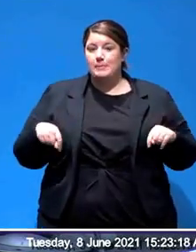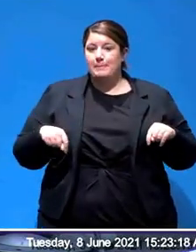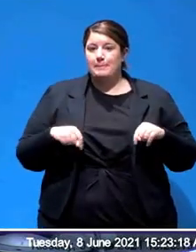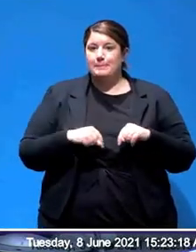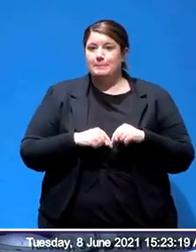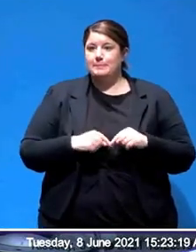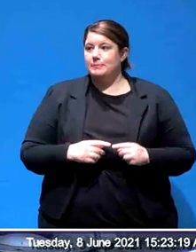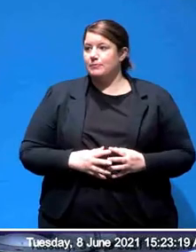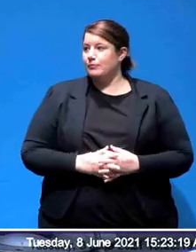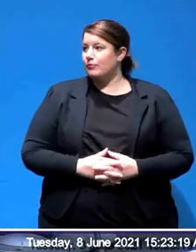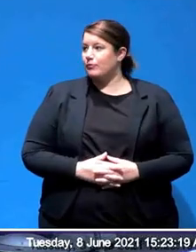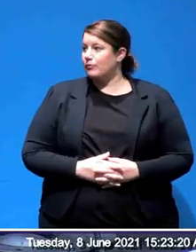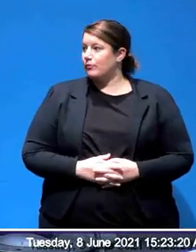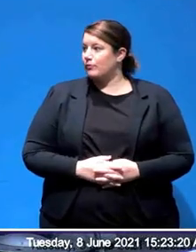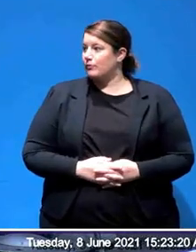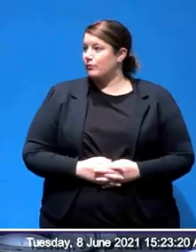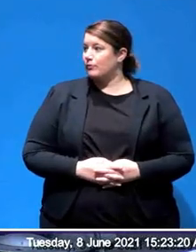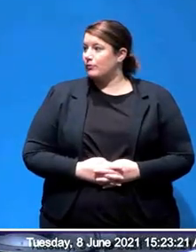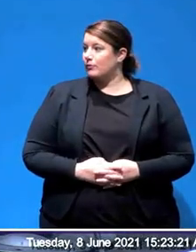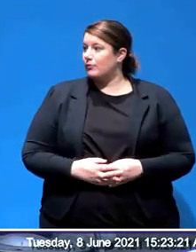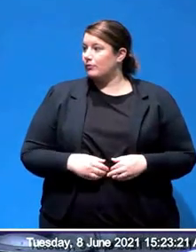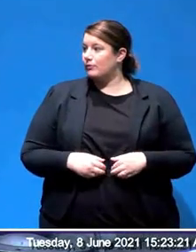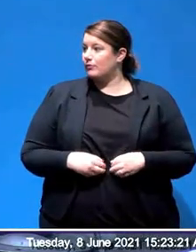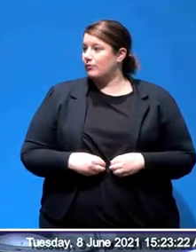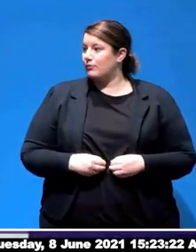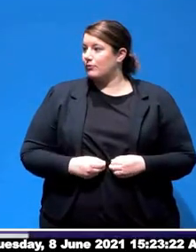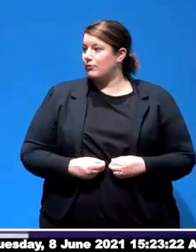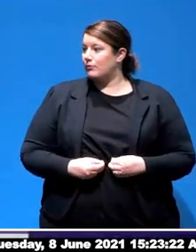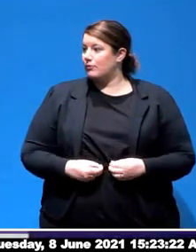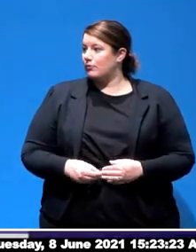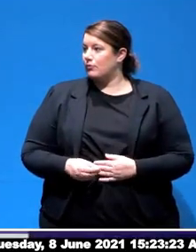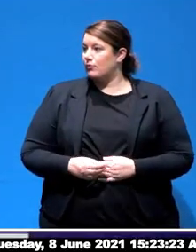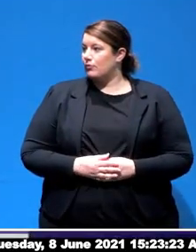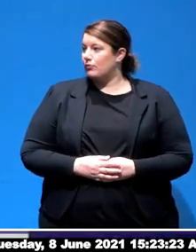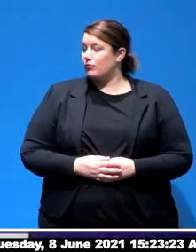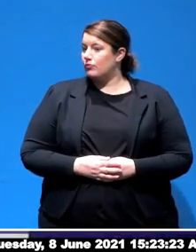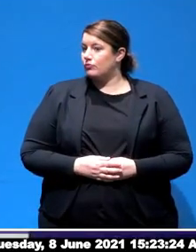counsel who are behind us. Do we have an indication of how long it will take to